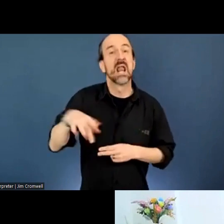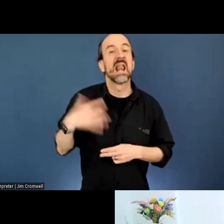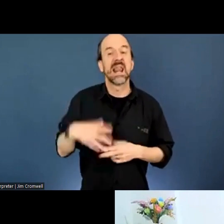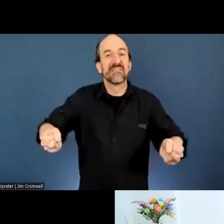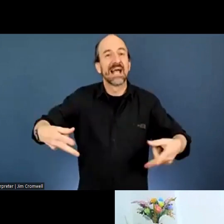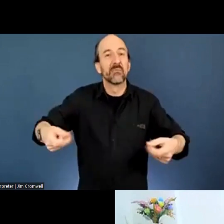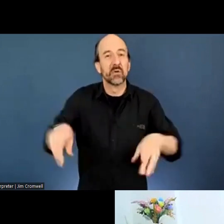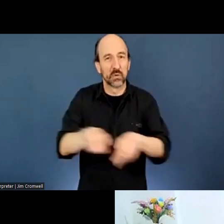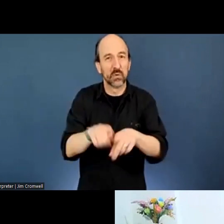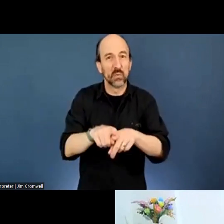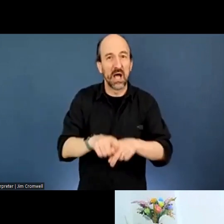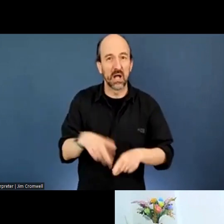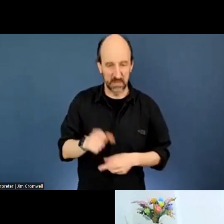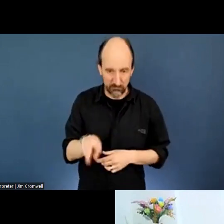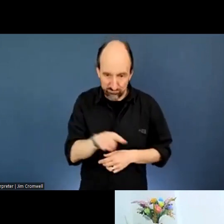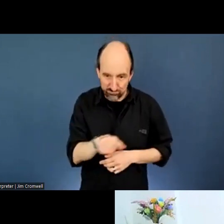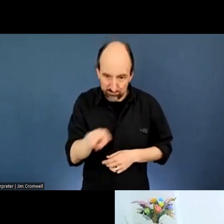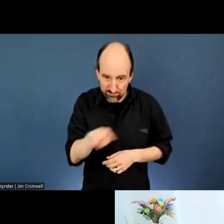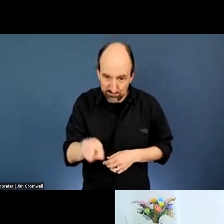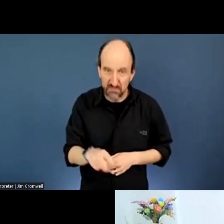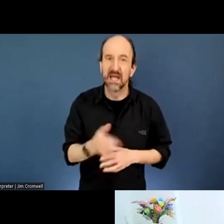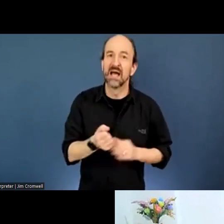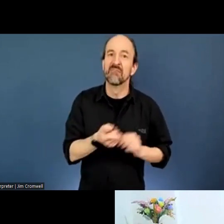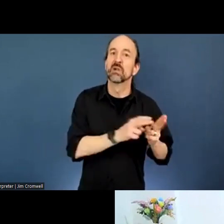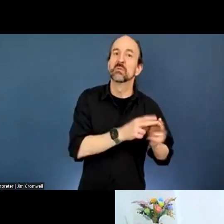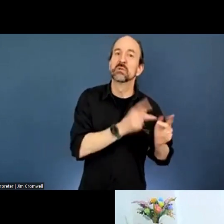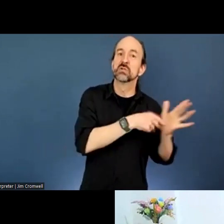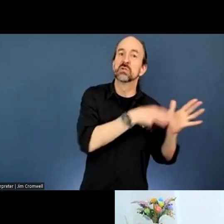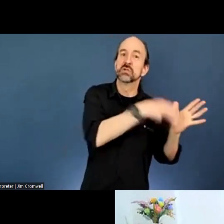We have Jim and Kristy as our BSL interpreters